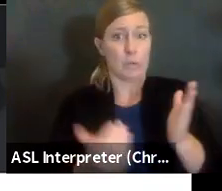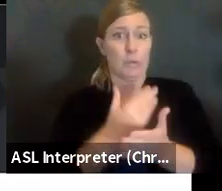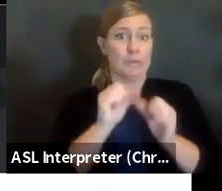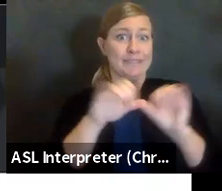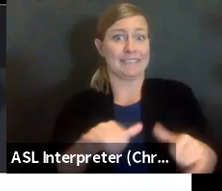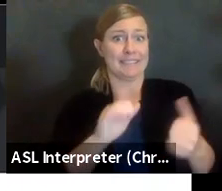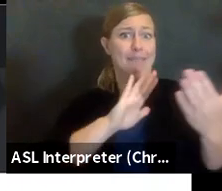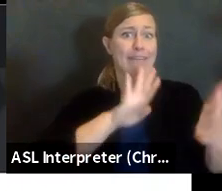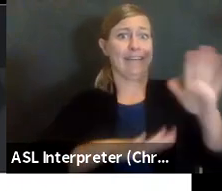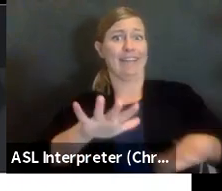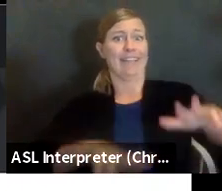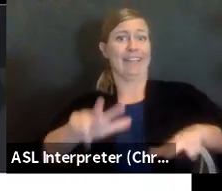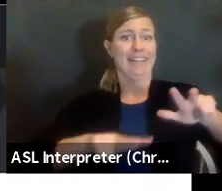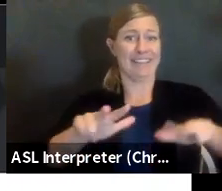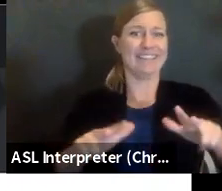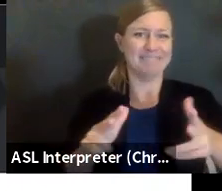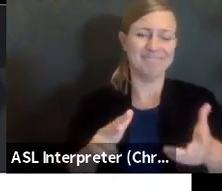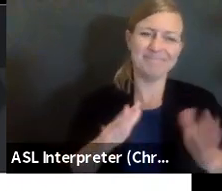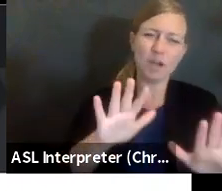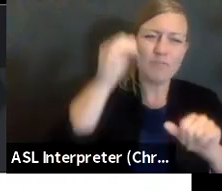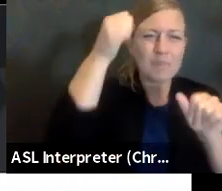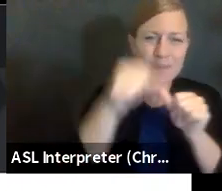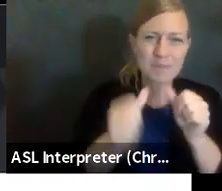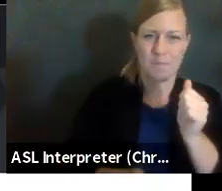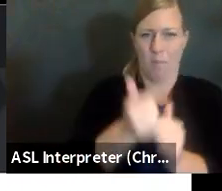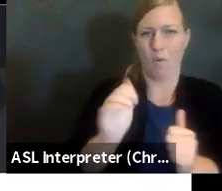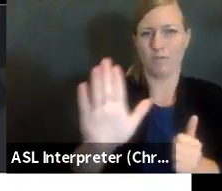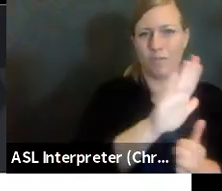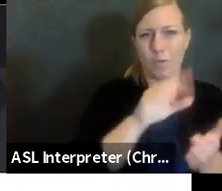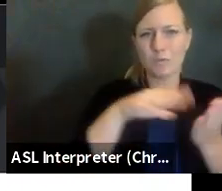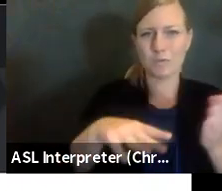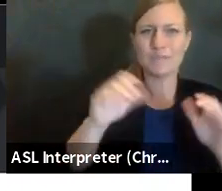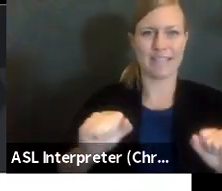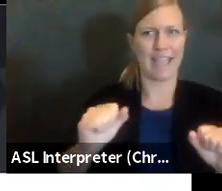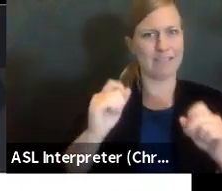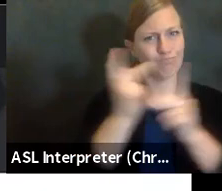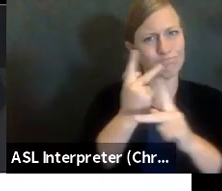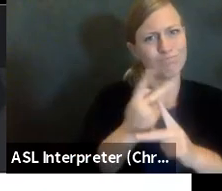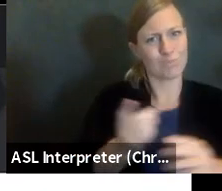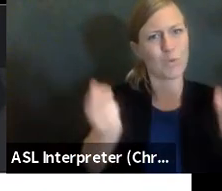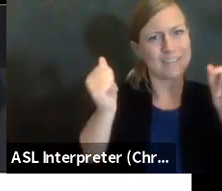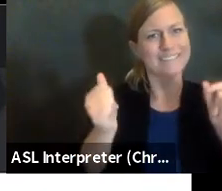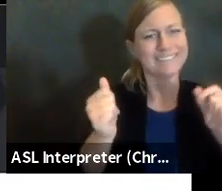ESD 112 - Katherine Livick: The vast majority of your students will will pick it up pretty quickly so that you can kind of take comfort in that there are always exceptions.